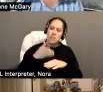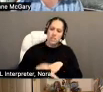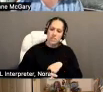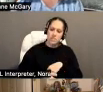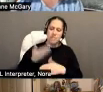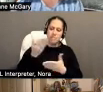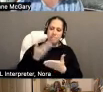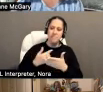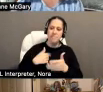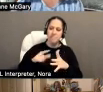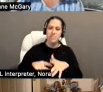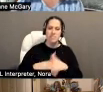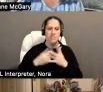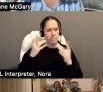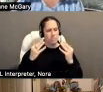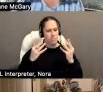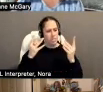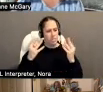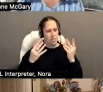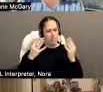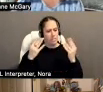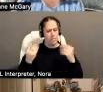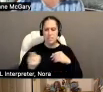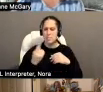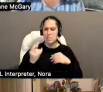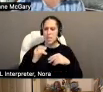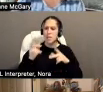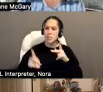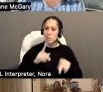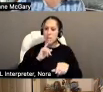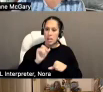that I started thinking about it as something that, like, oh people actually think that this